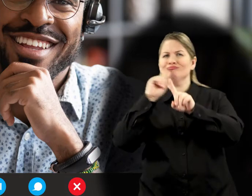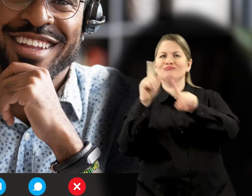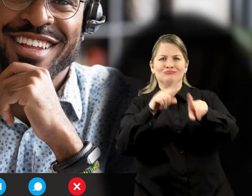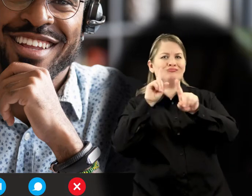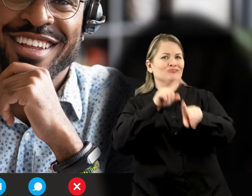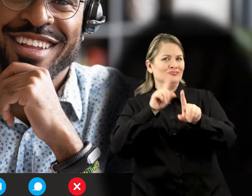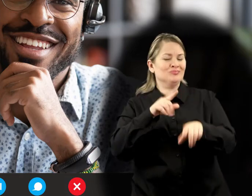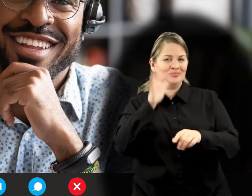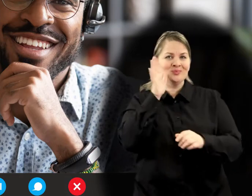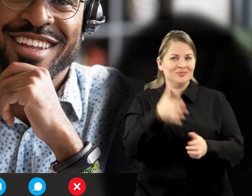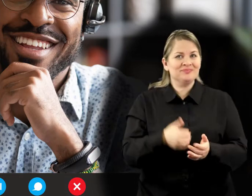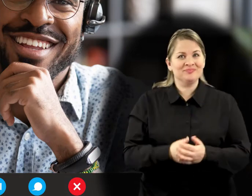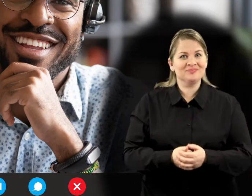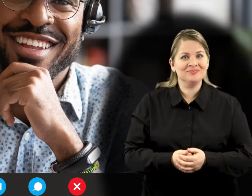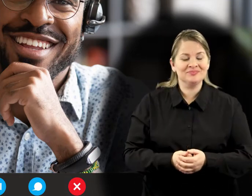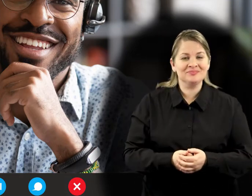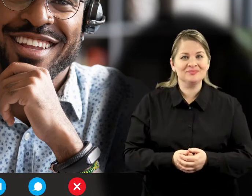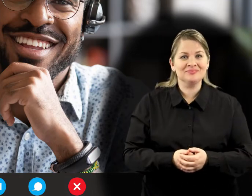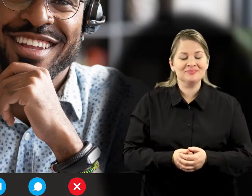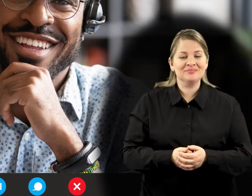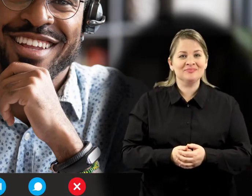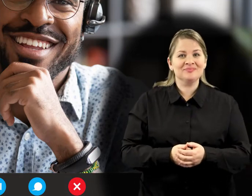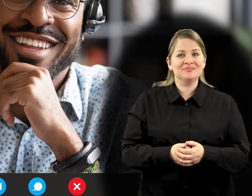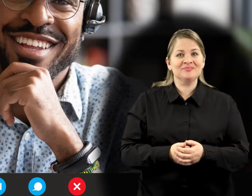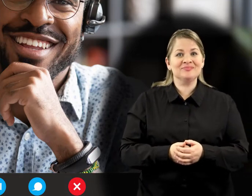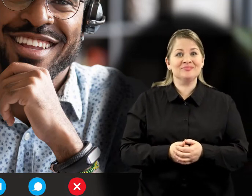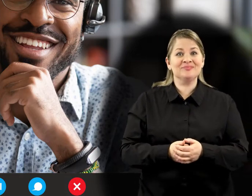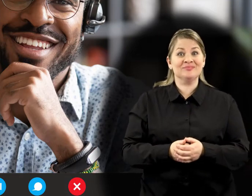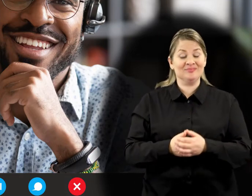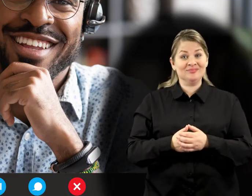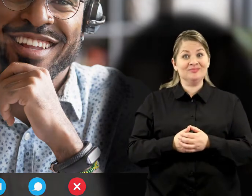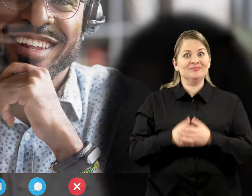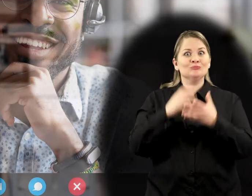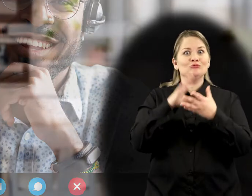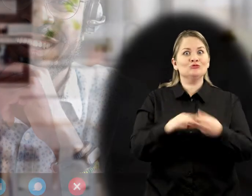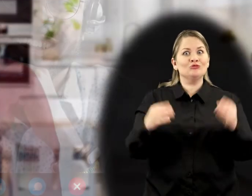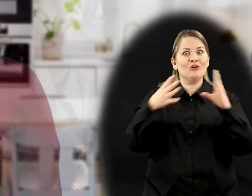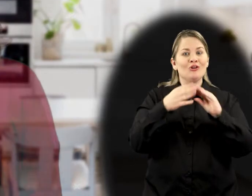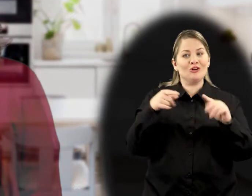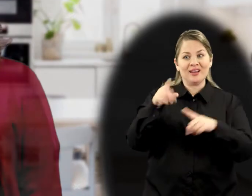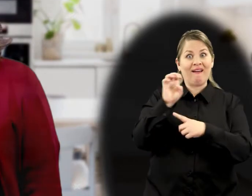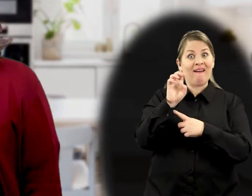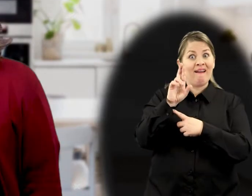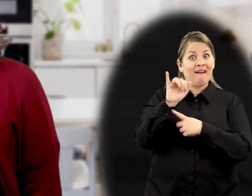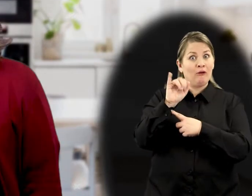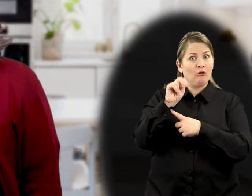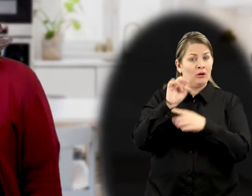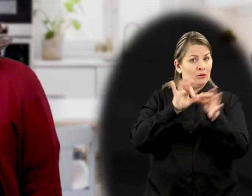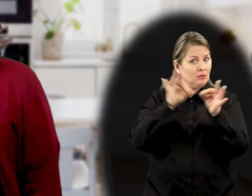about working effectively with customers who are deaf, employees or colleagues.